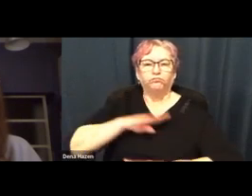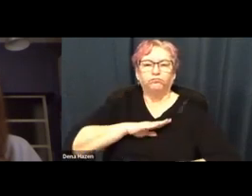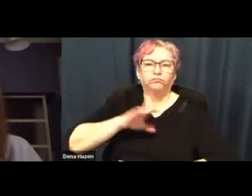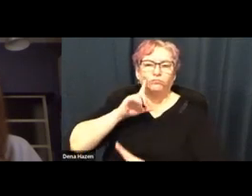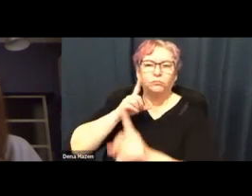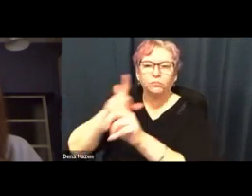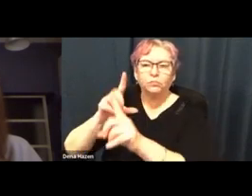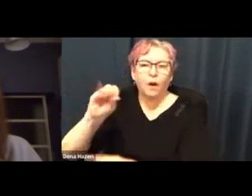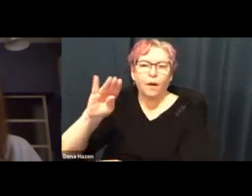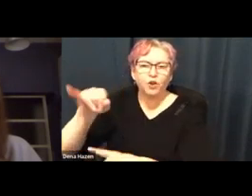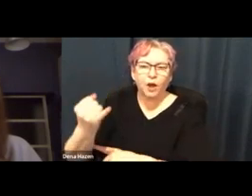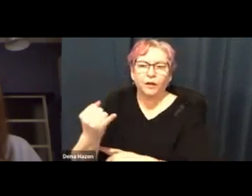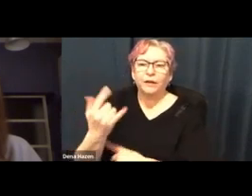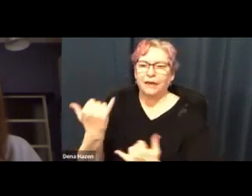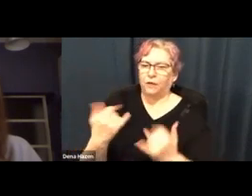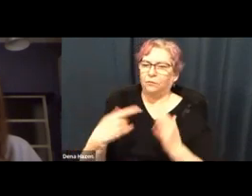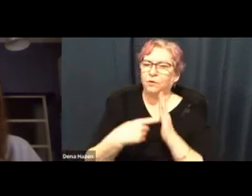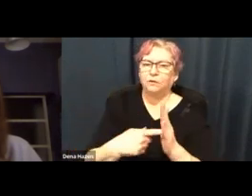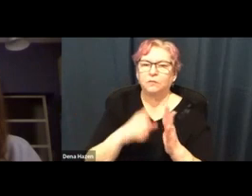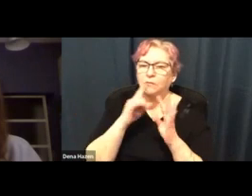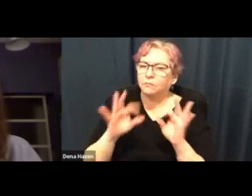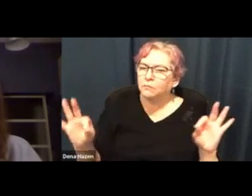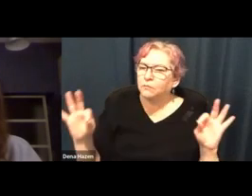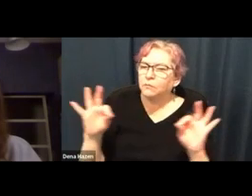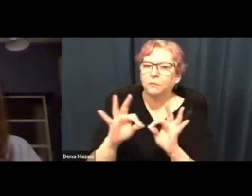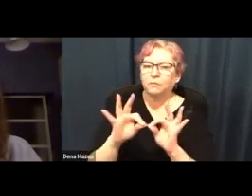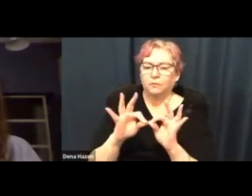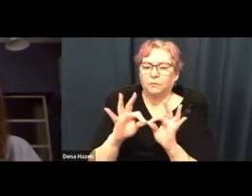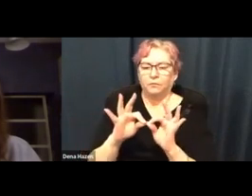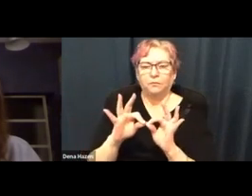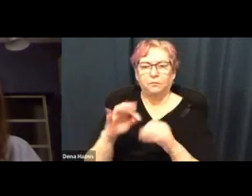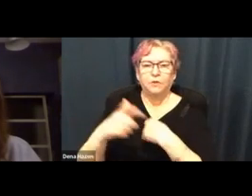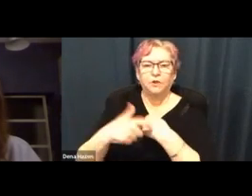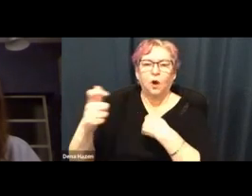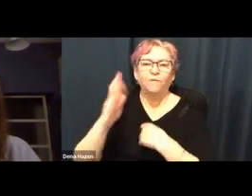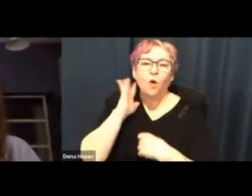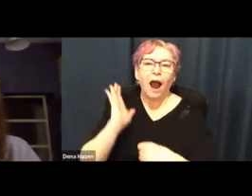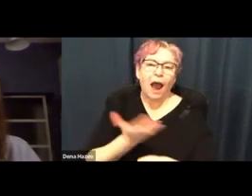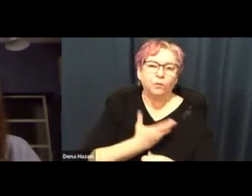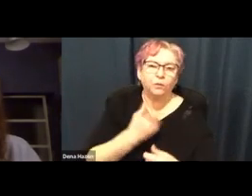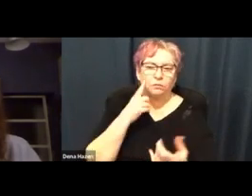This marks a crucial milestone in our ongoing research.